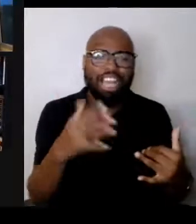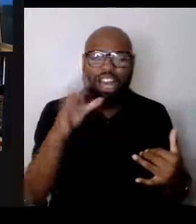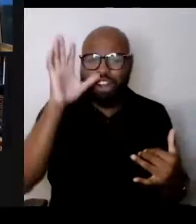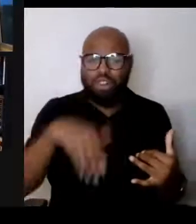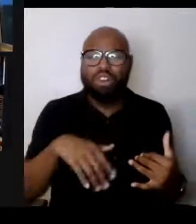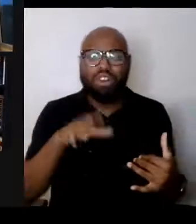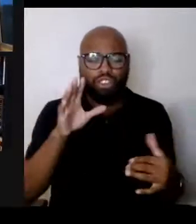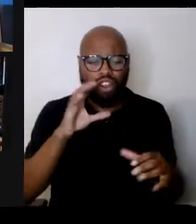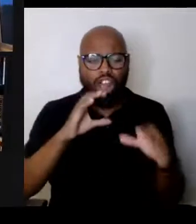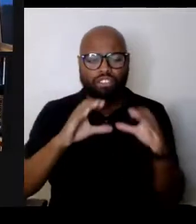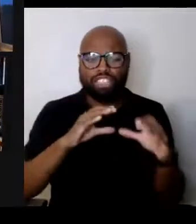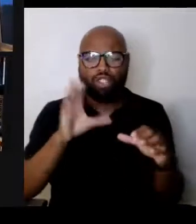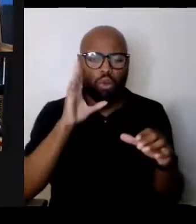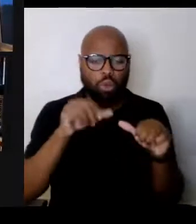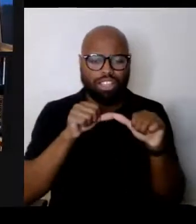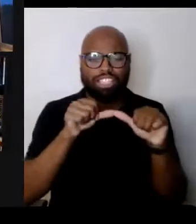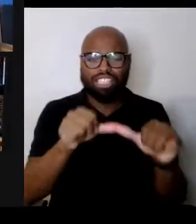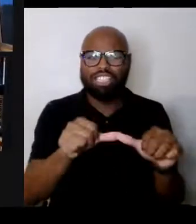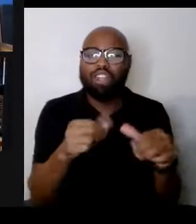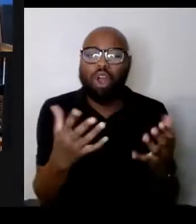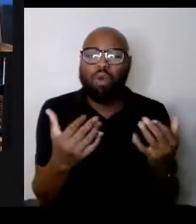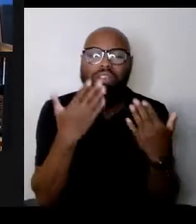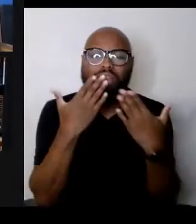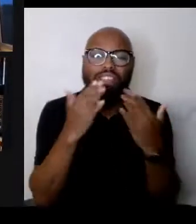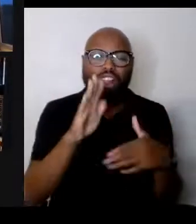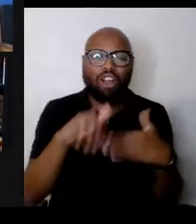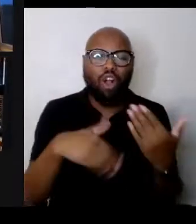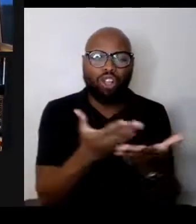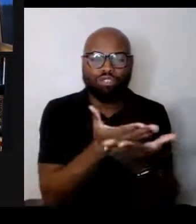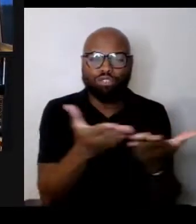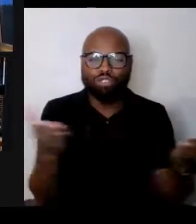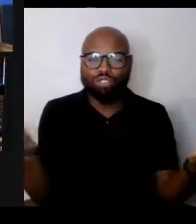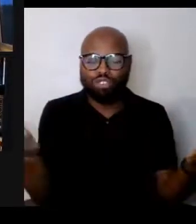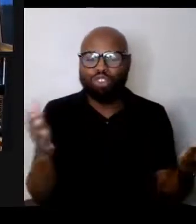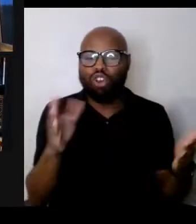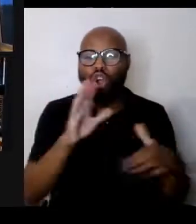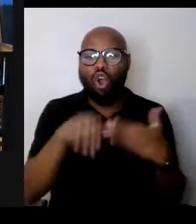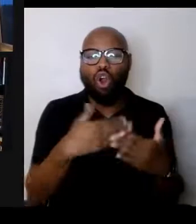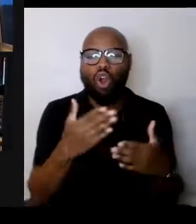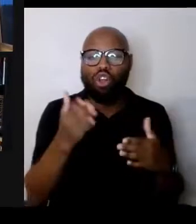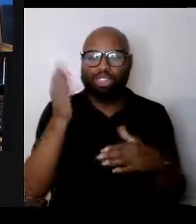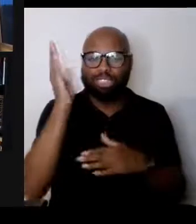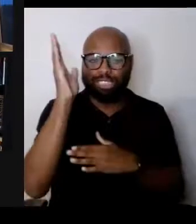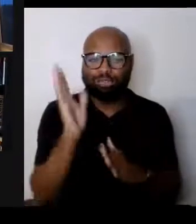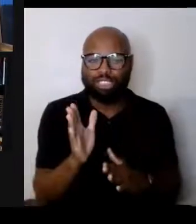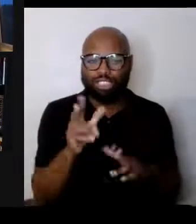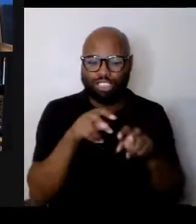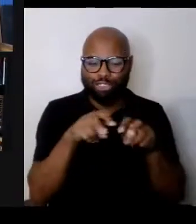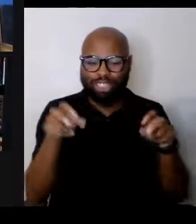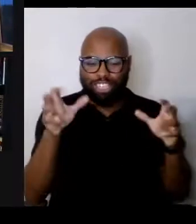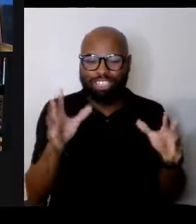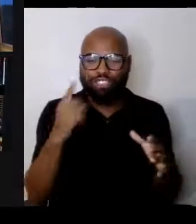So I wanna thank you all of the speakers for joining us, and I'm gonna kick it off to Brian.